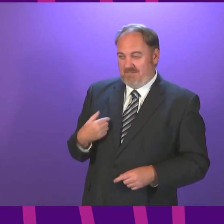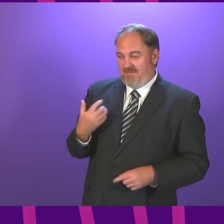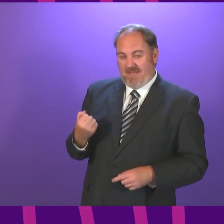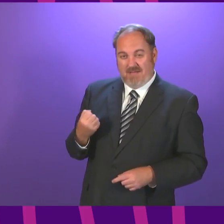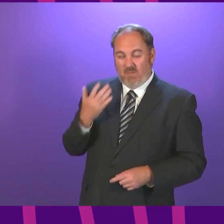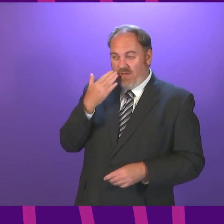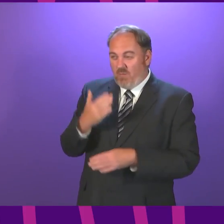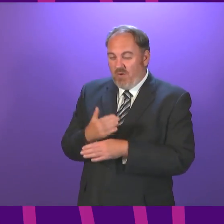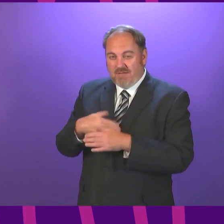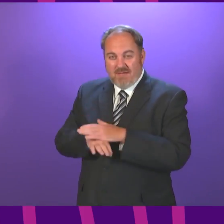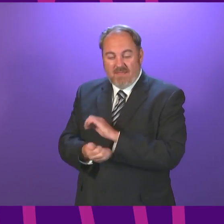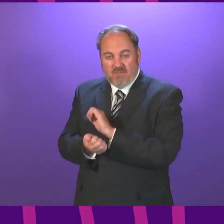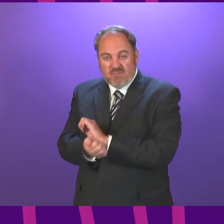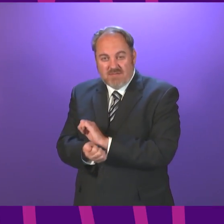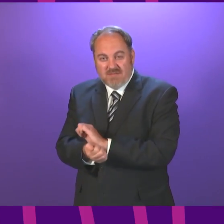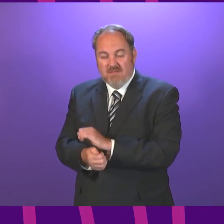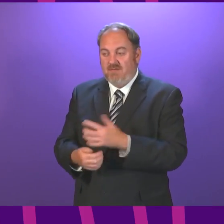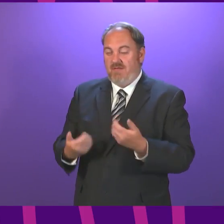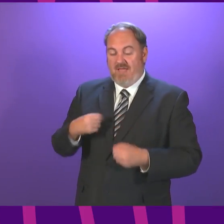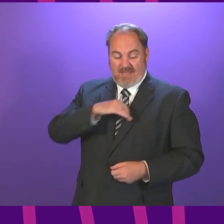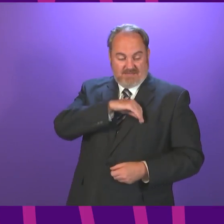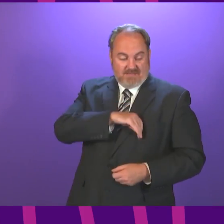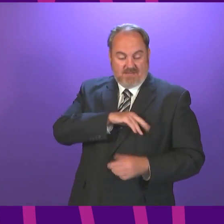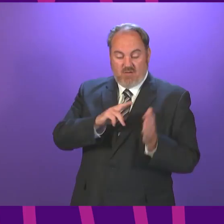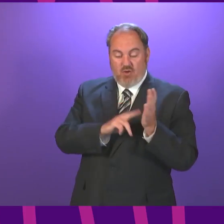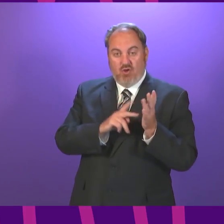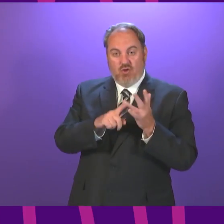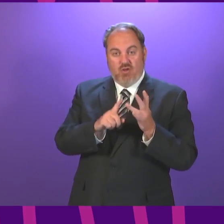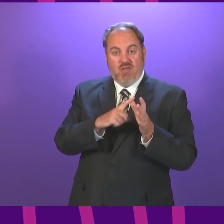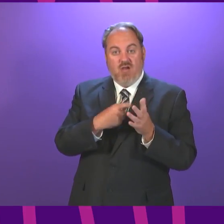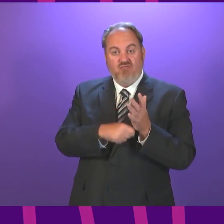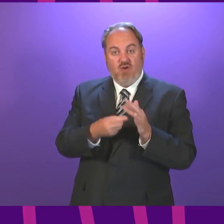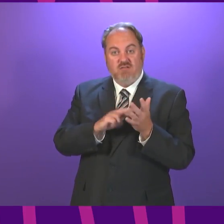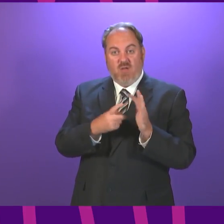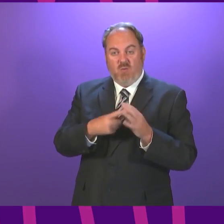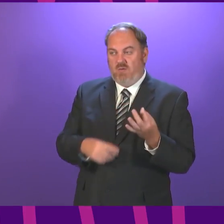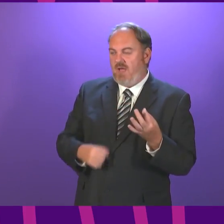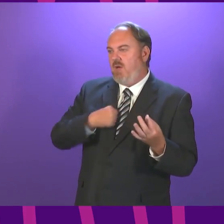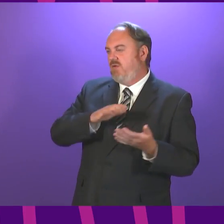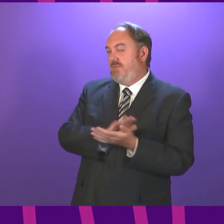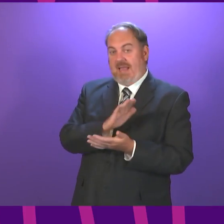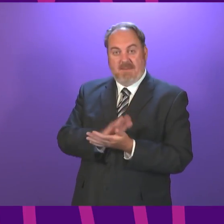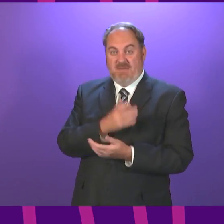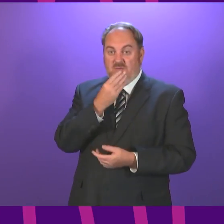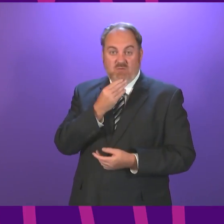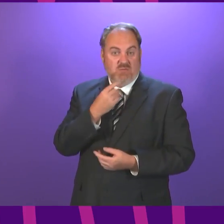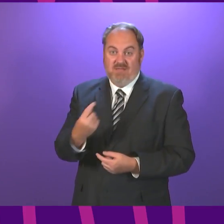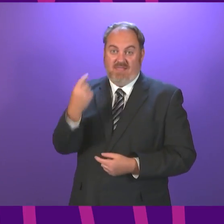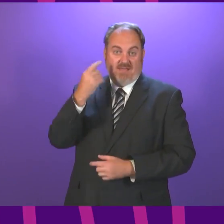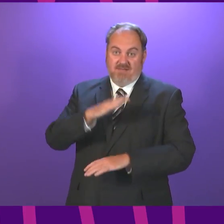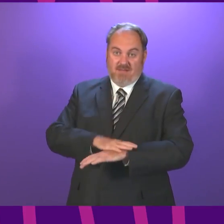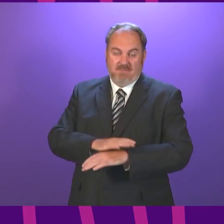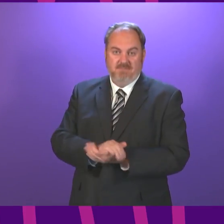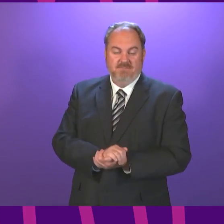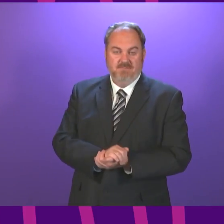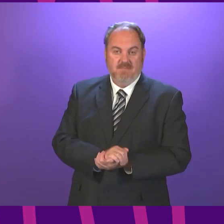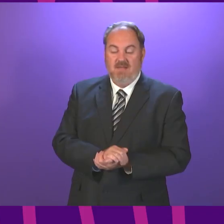had the opportunity to carry naloxone, I would have been more than happy to do so.